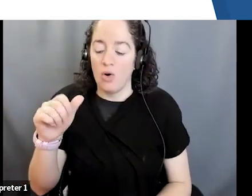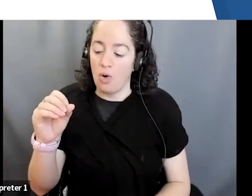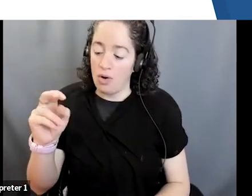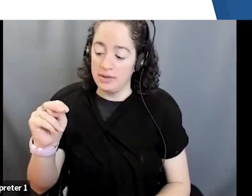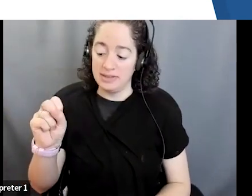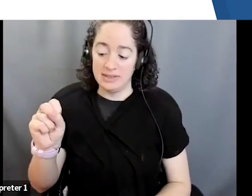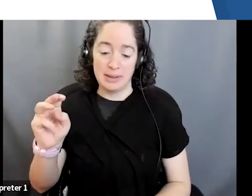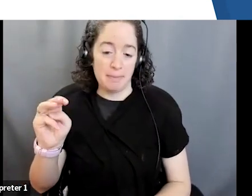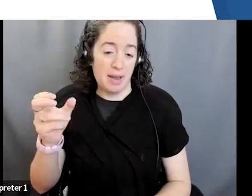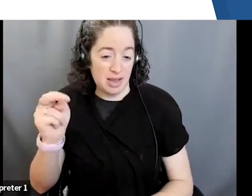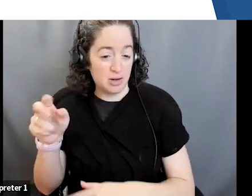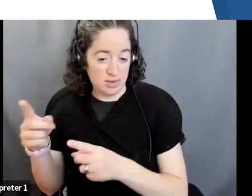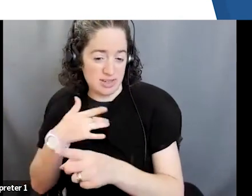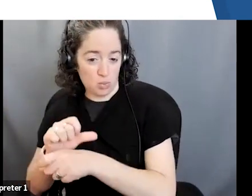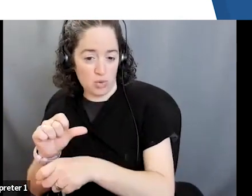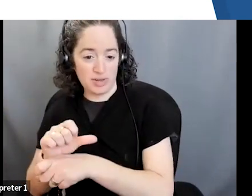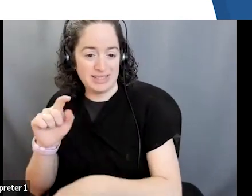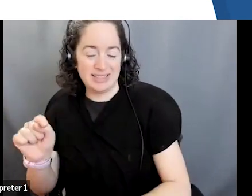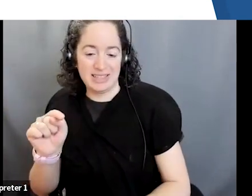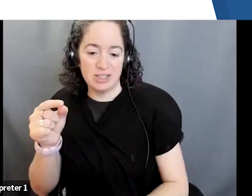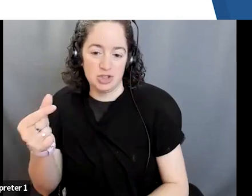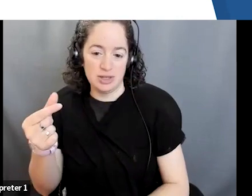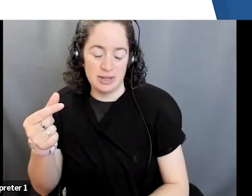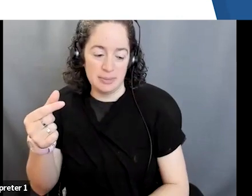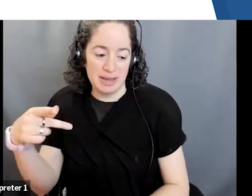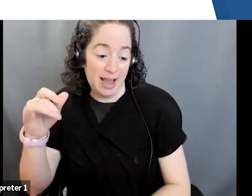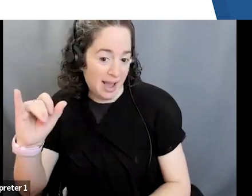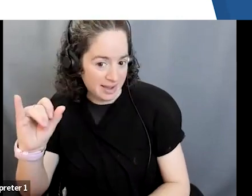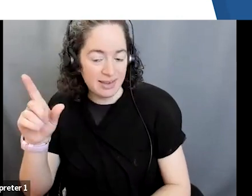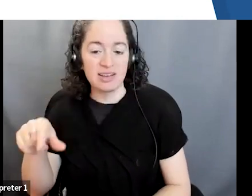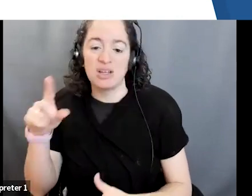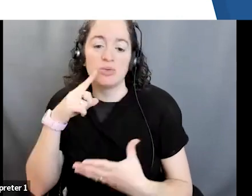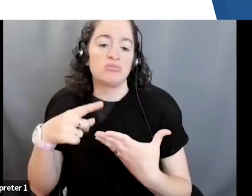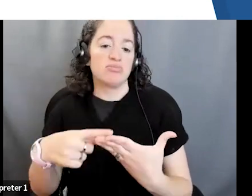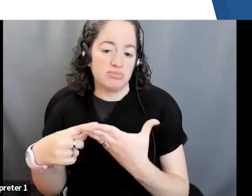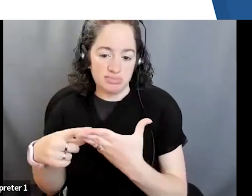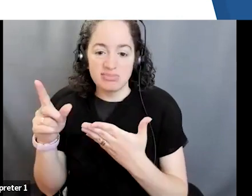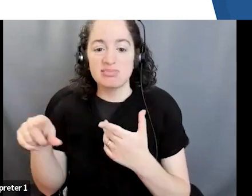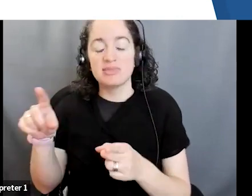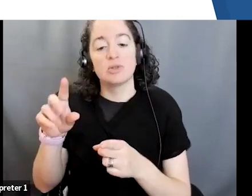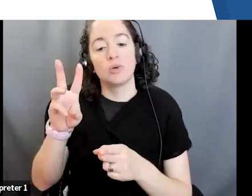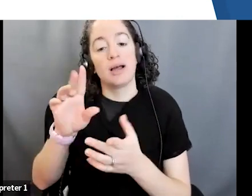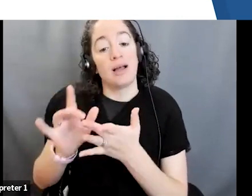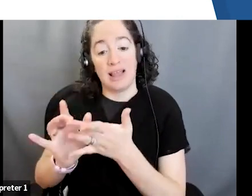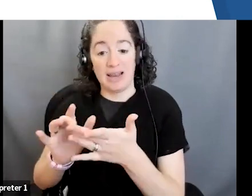about PDF accessibility on the web, tricks, and traps. If you're interested in PDF accessibility,